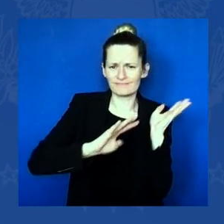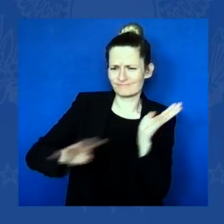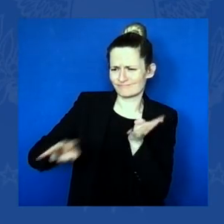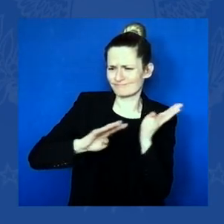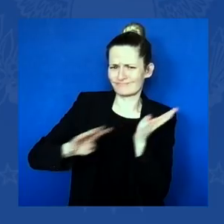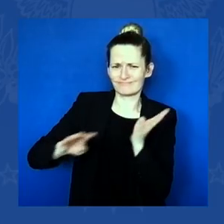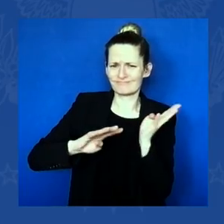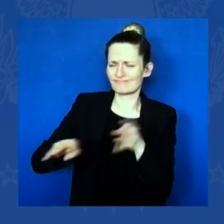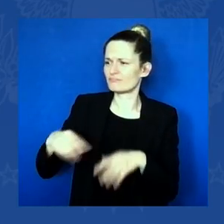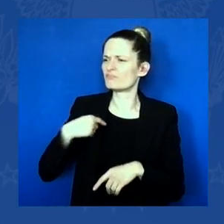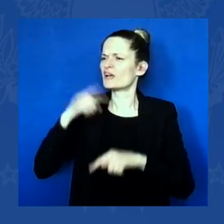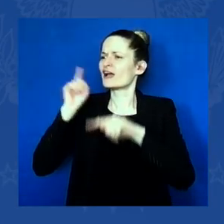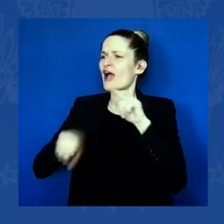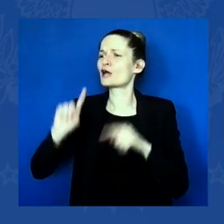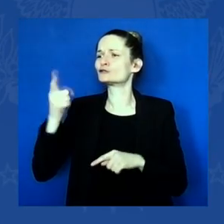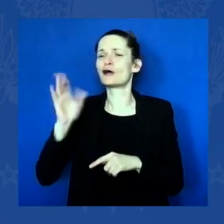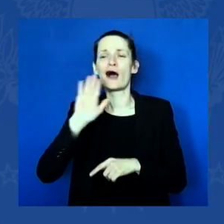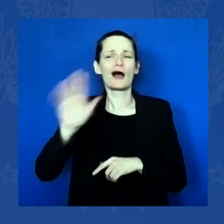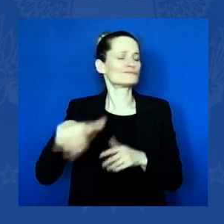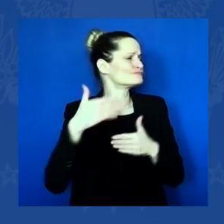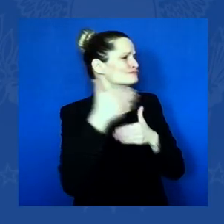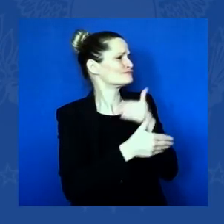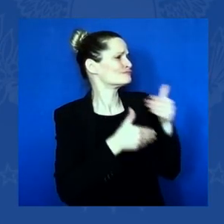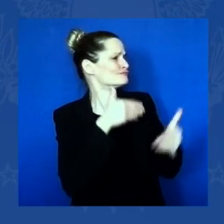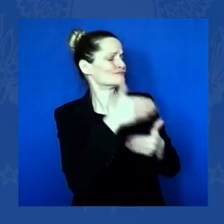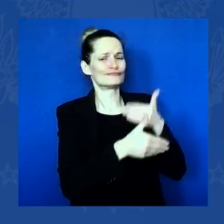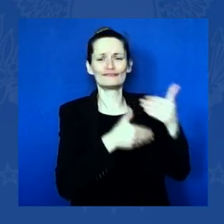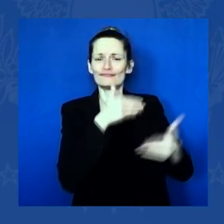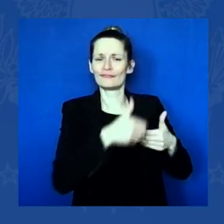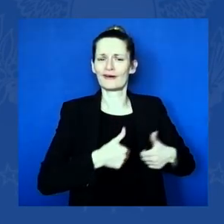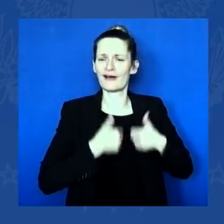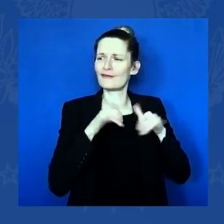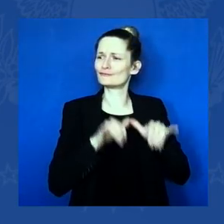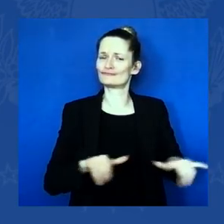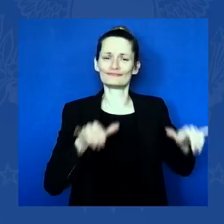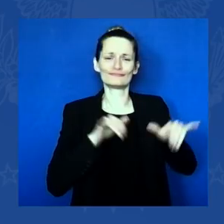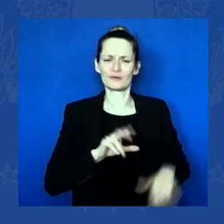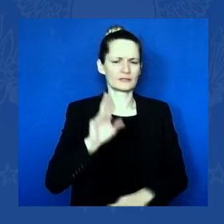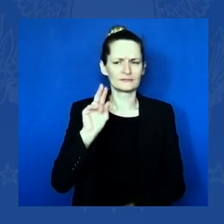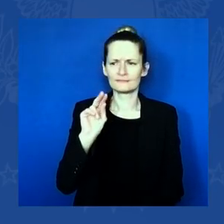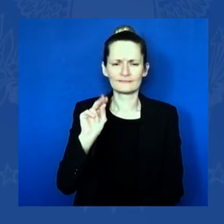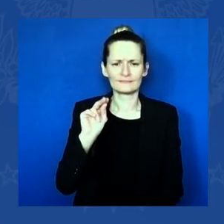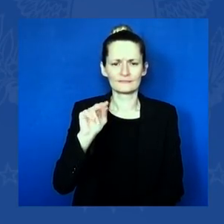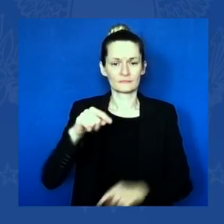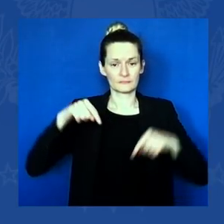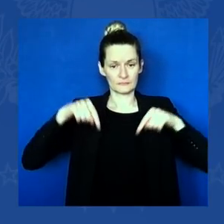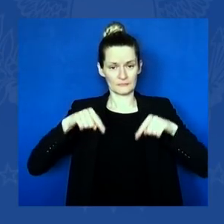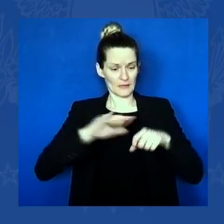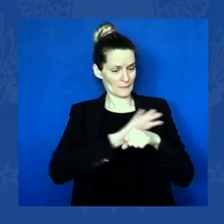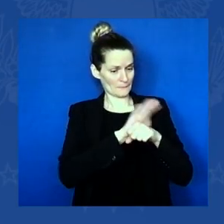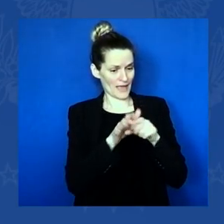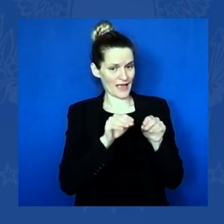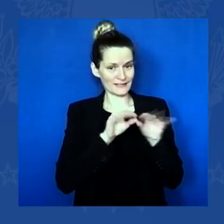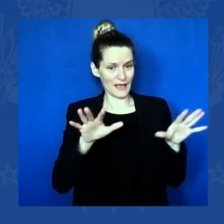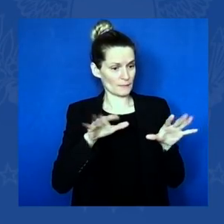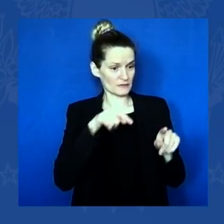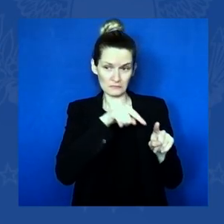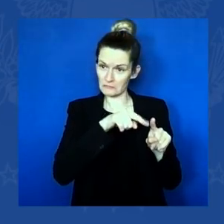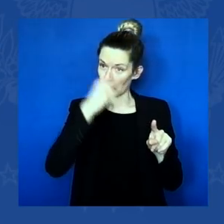This pandemic won't be the last global health crisis we face. We also need to increase our resilience